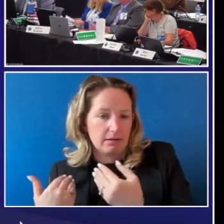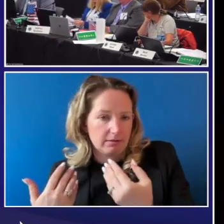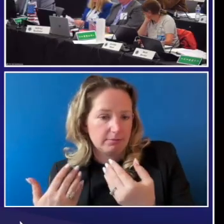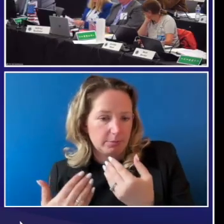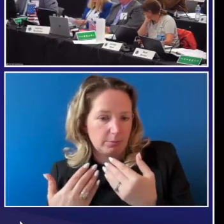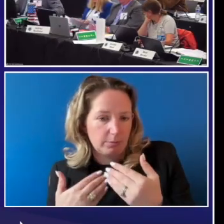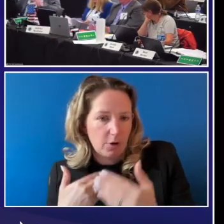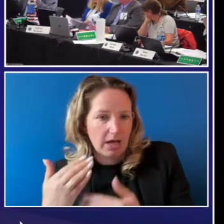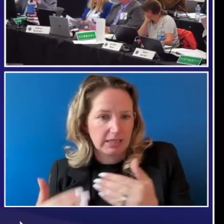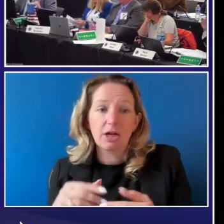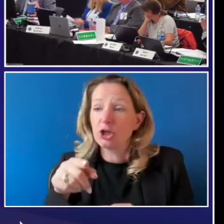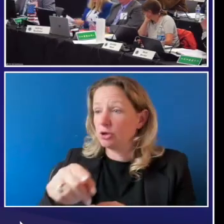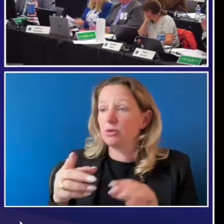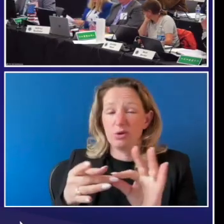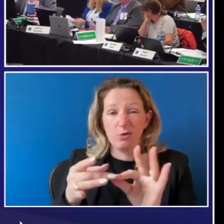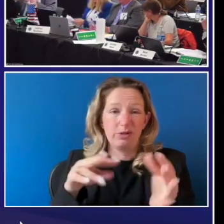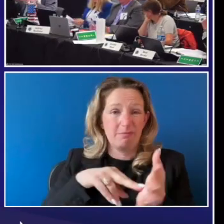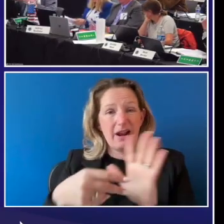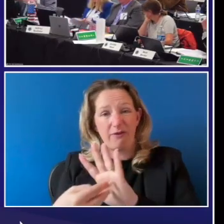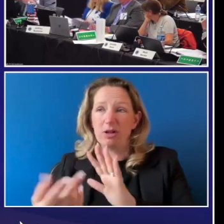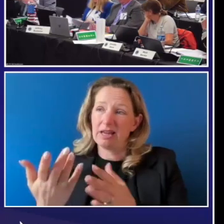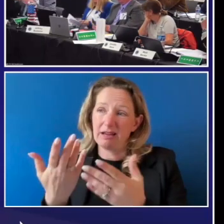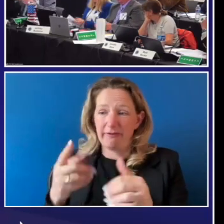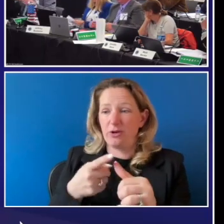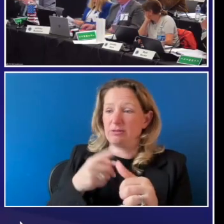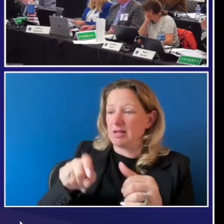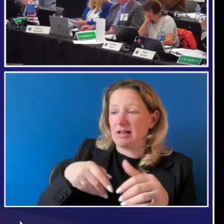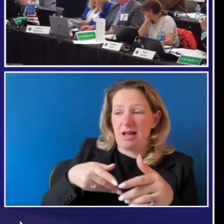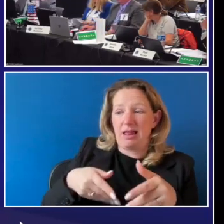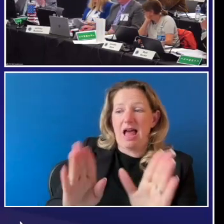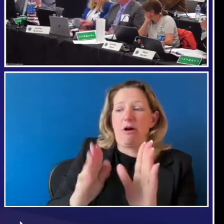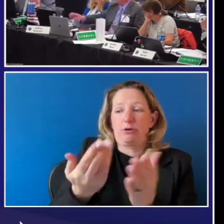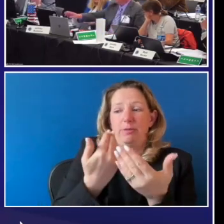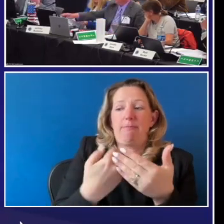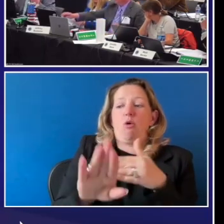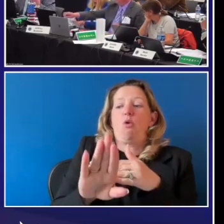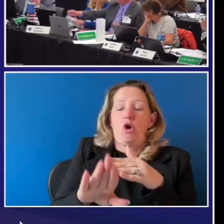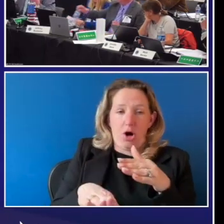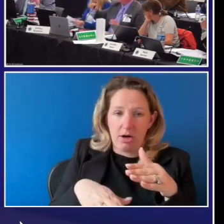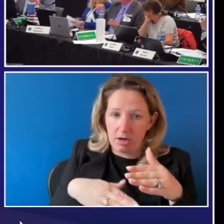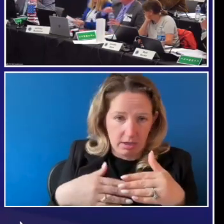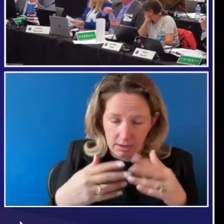you used was like allowing them to be born, but, um, you're not going to put a baby in the driver's seat of a car right away.